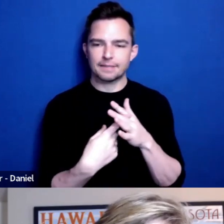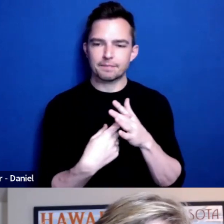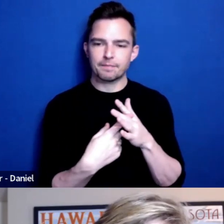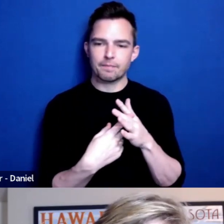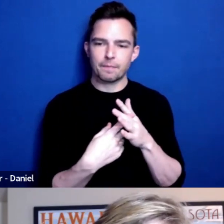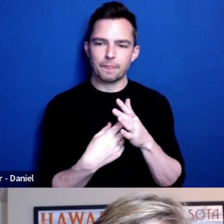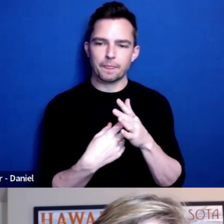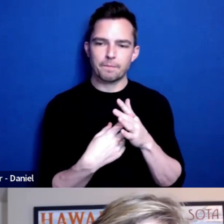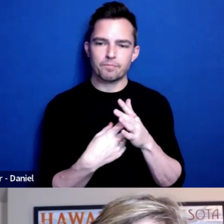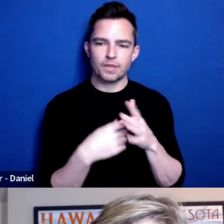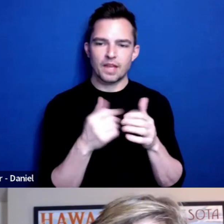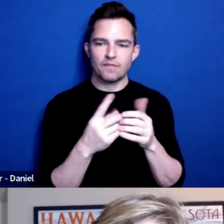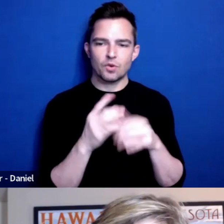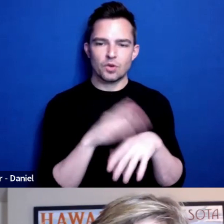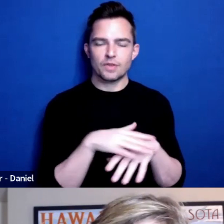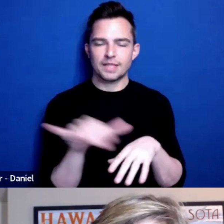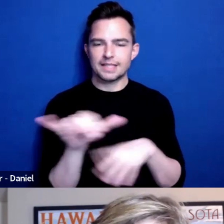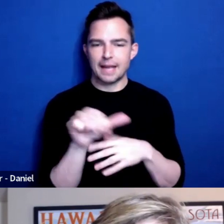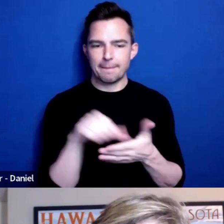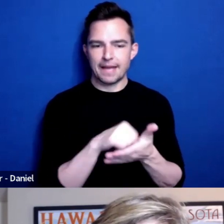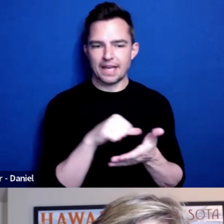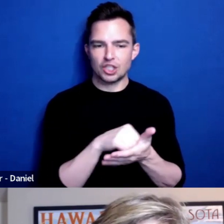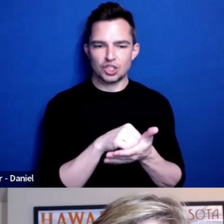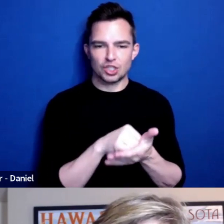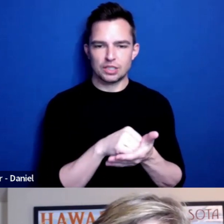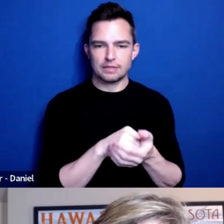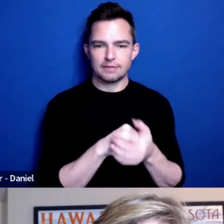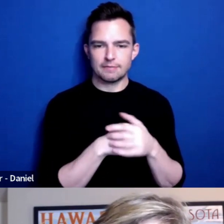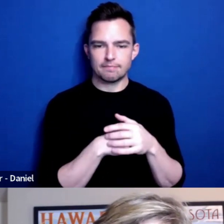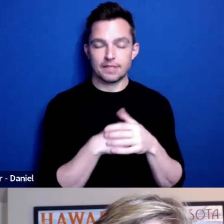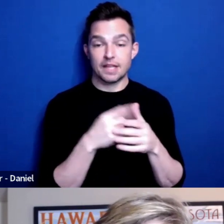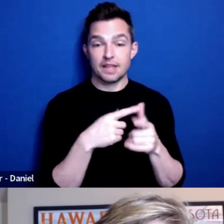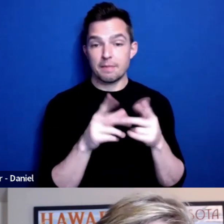everybody on the same page. And then people are able to, to